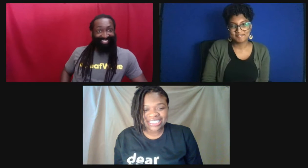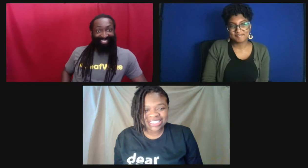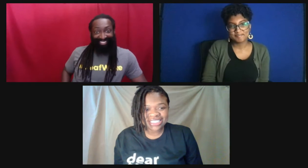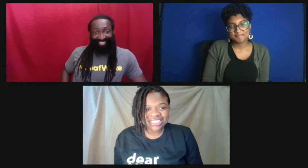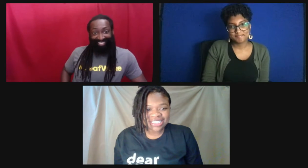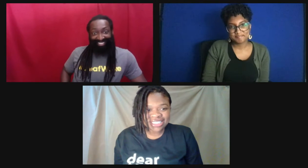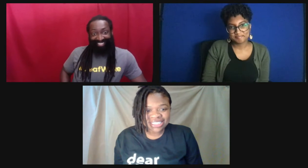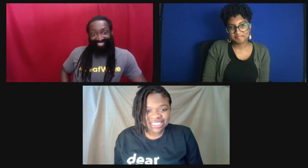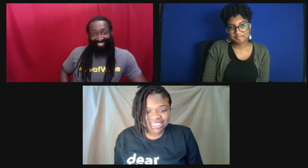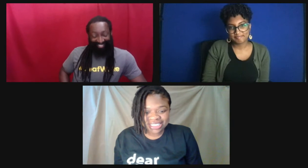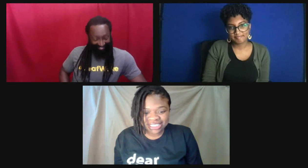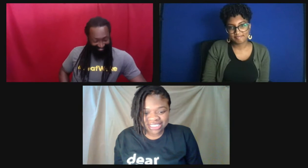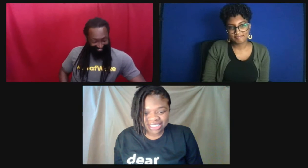So tell us a little bit about it.